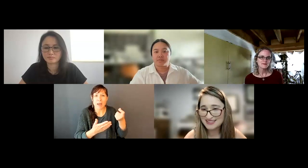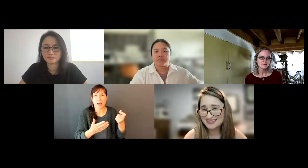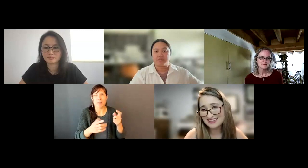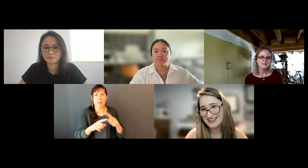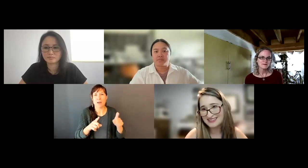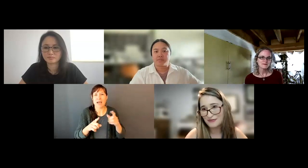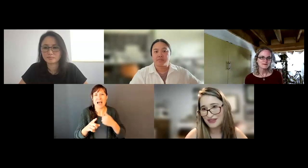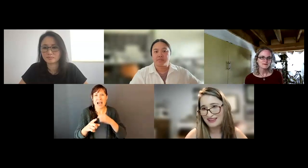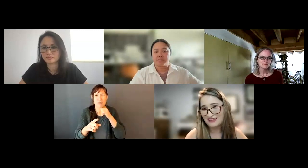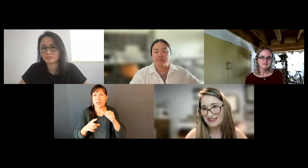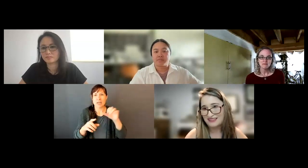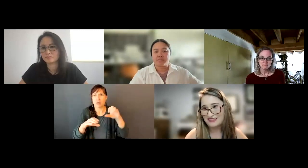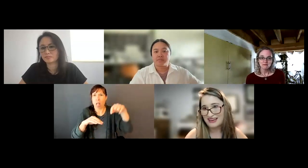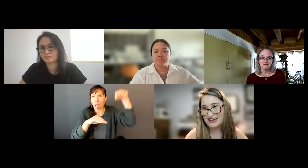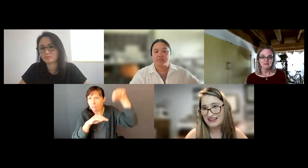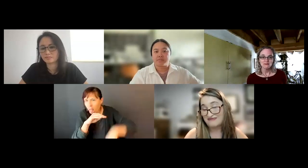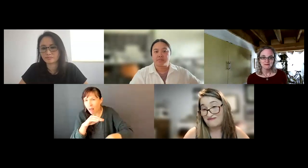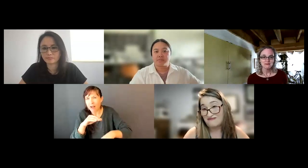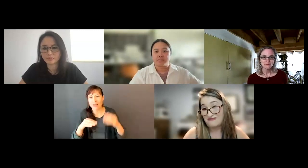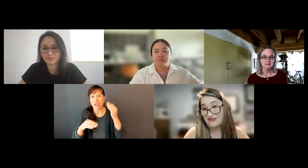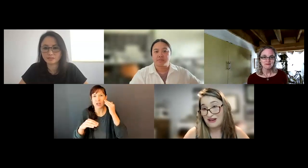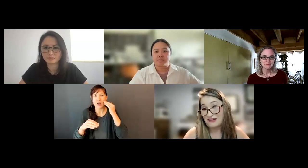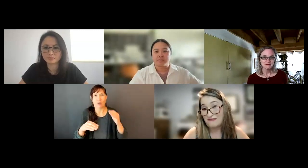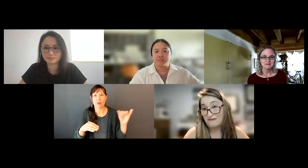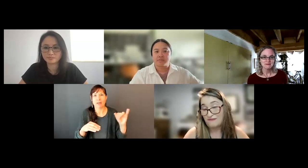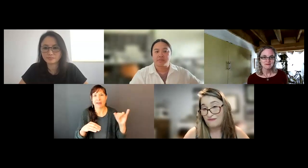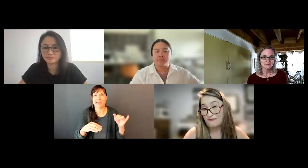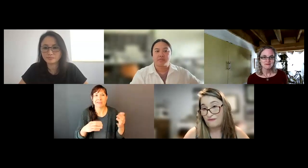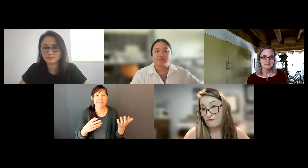because it's not something that really brings that value